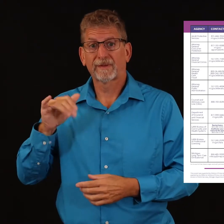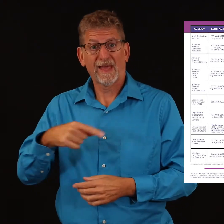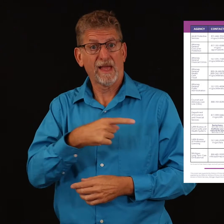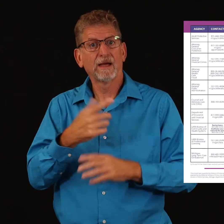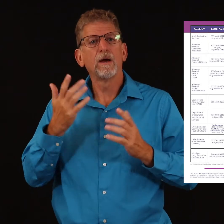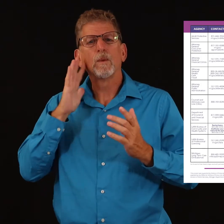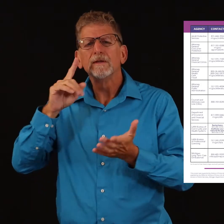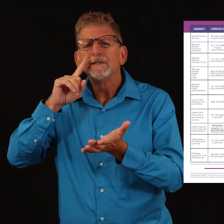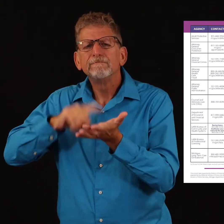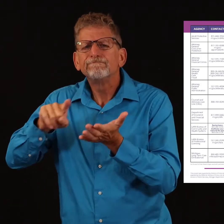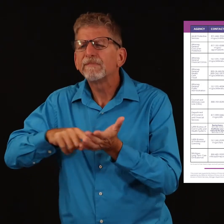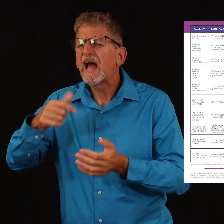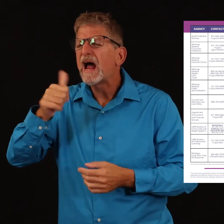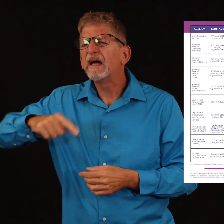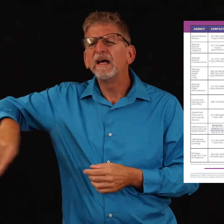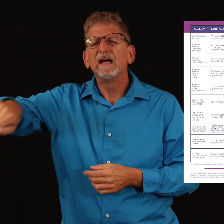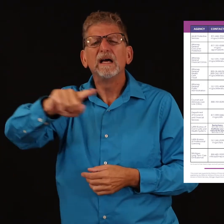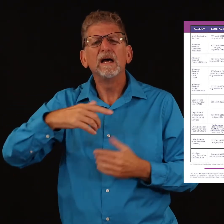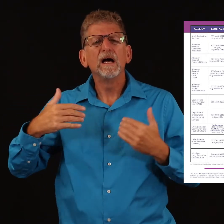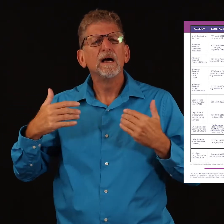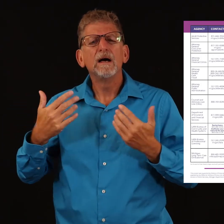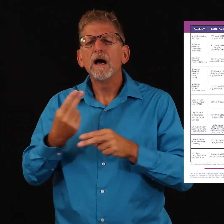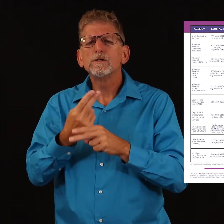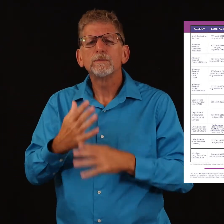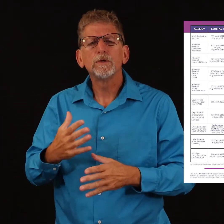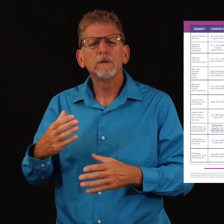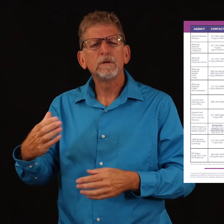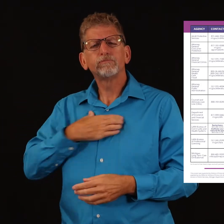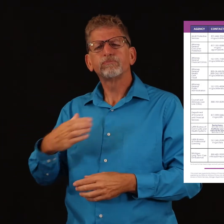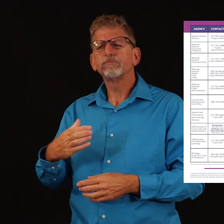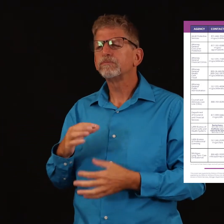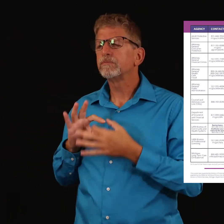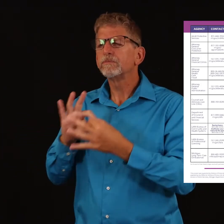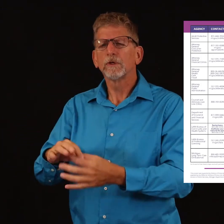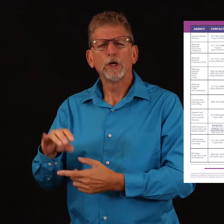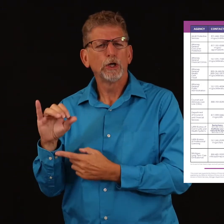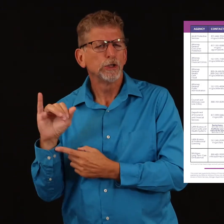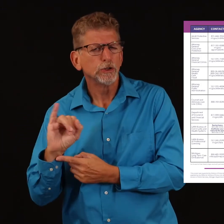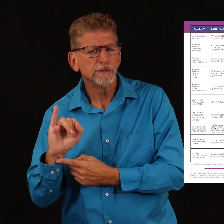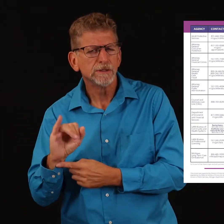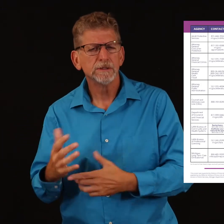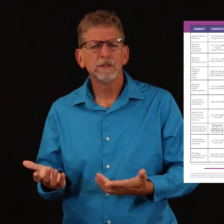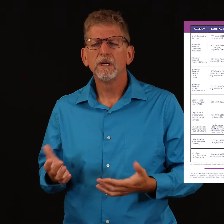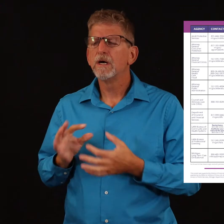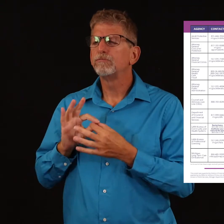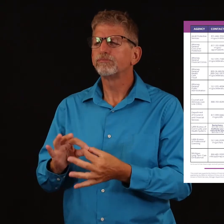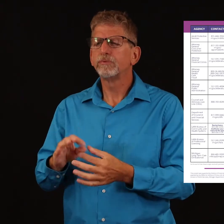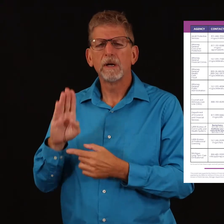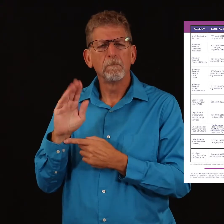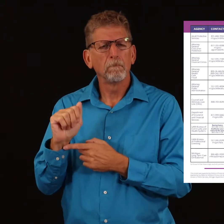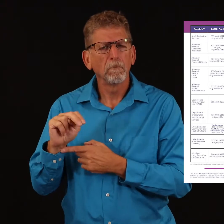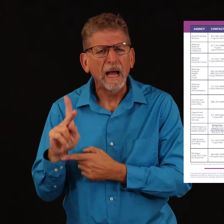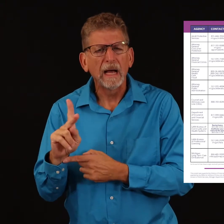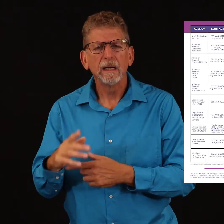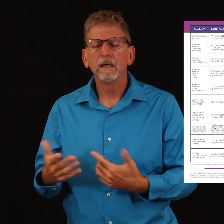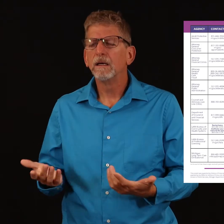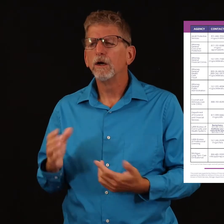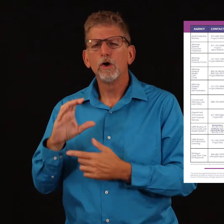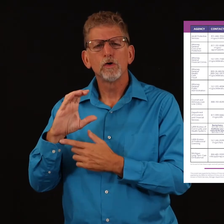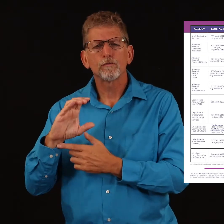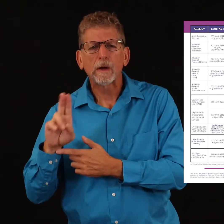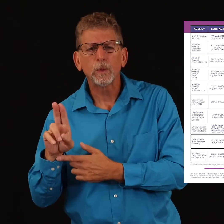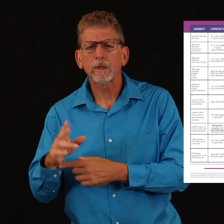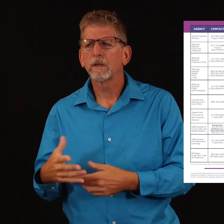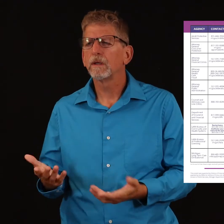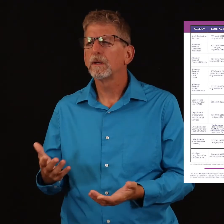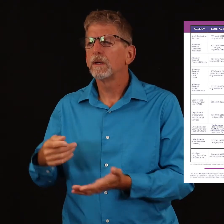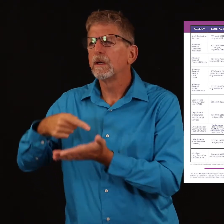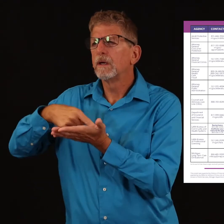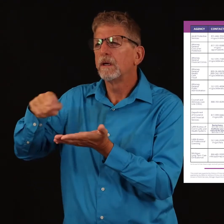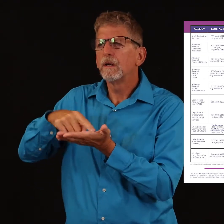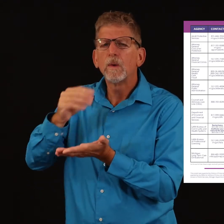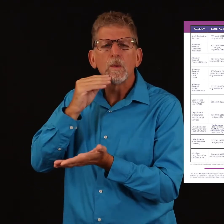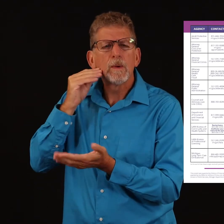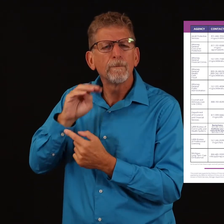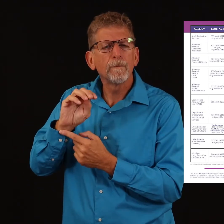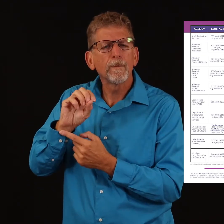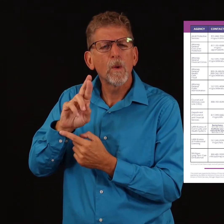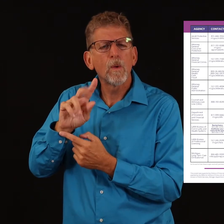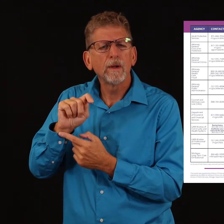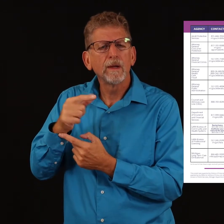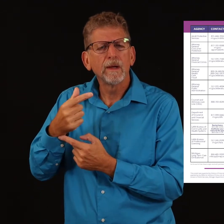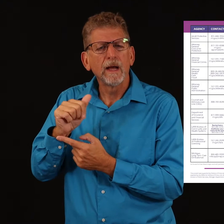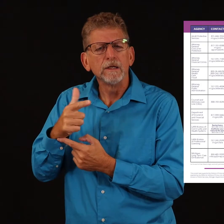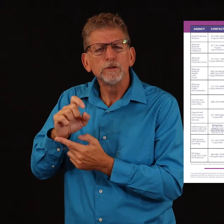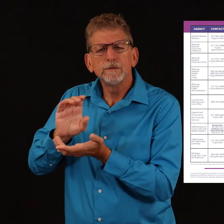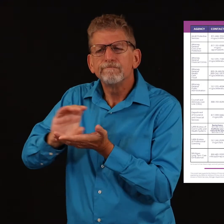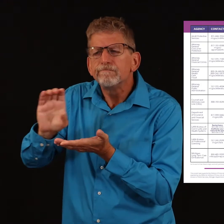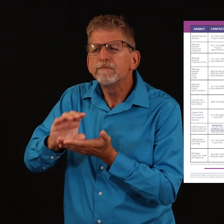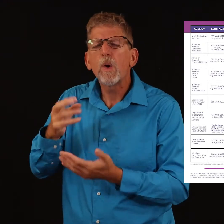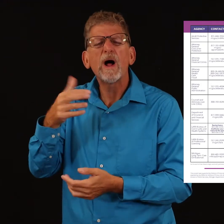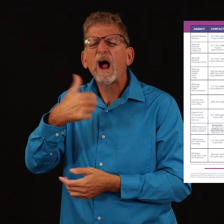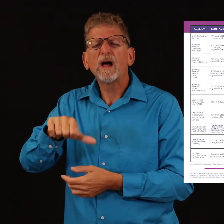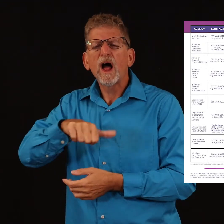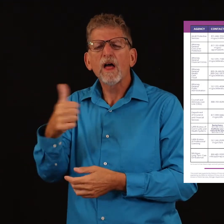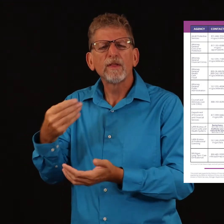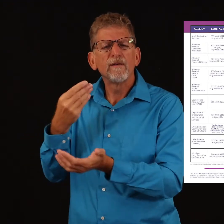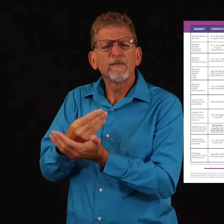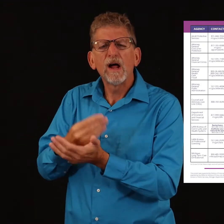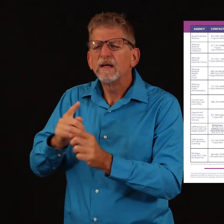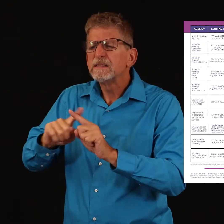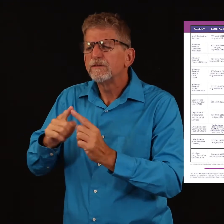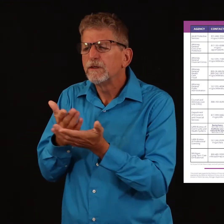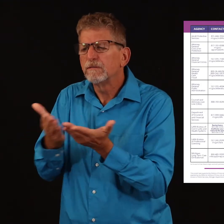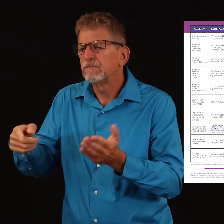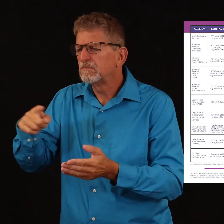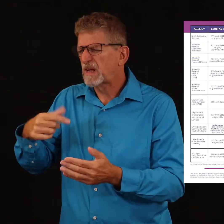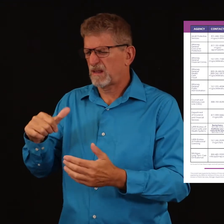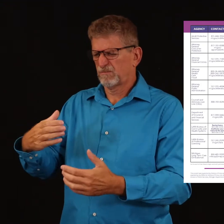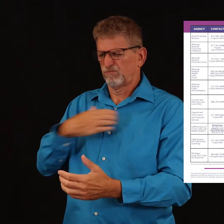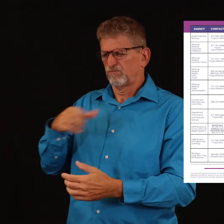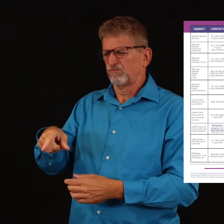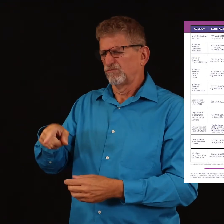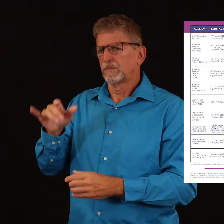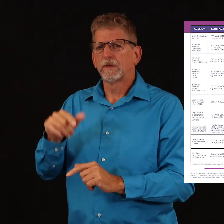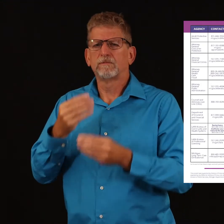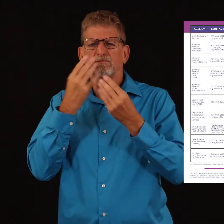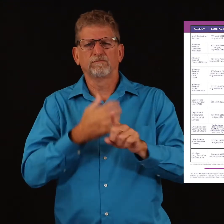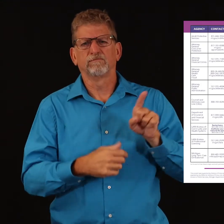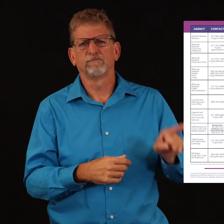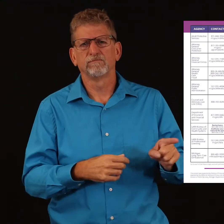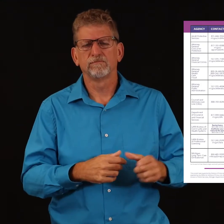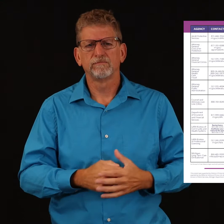Investigate consumer complaints against insurance, banking, credit union, mortgage and other financial products.